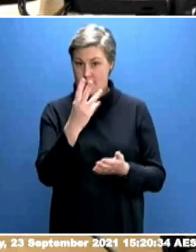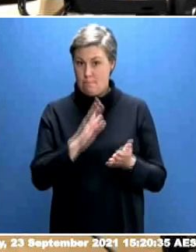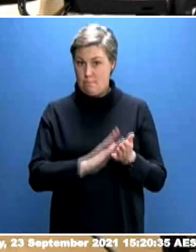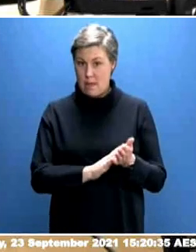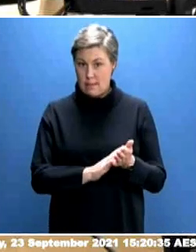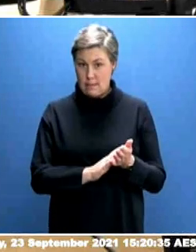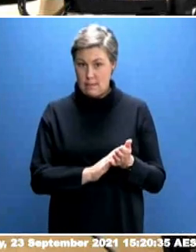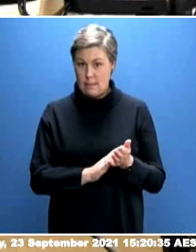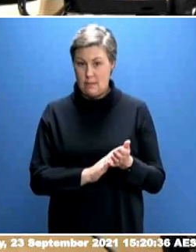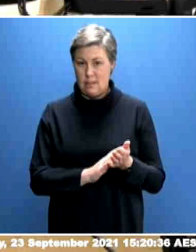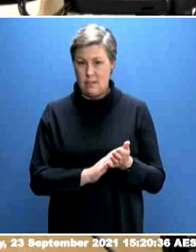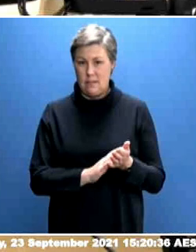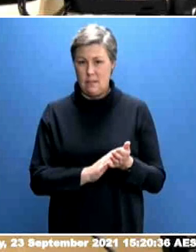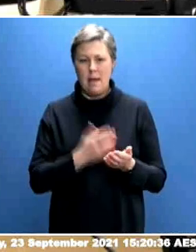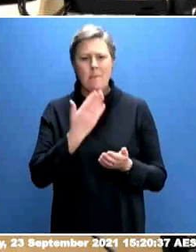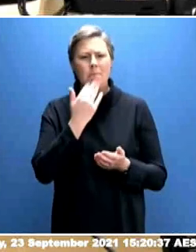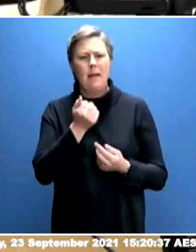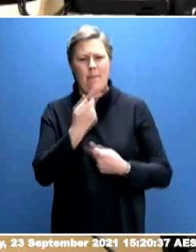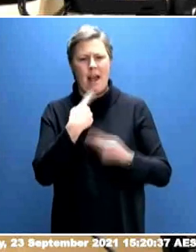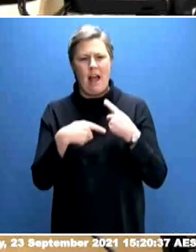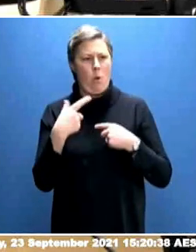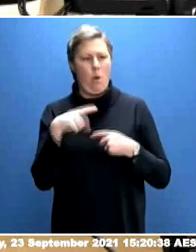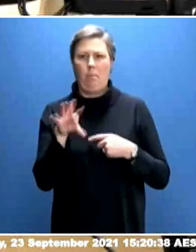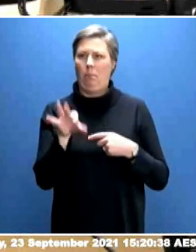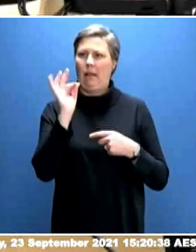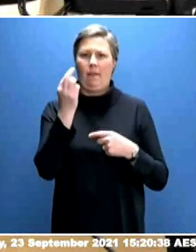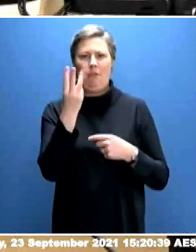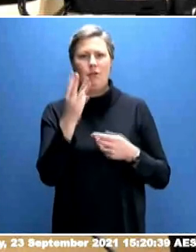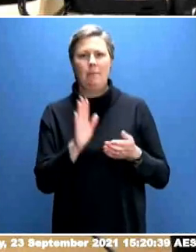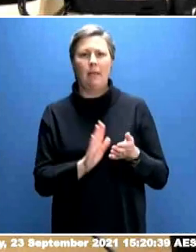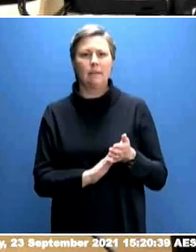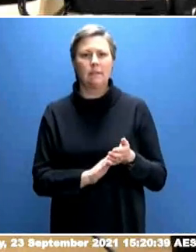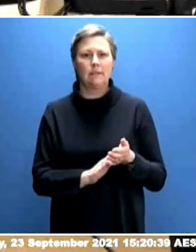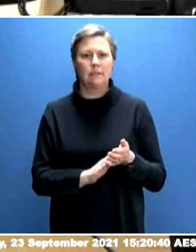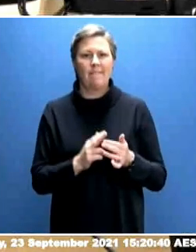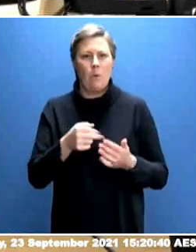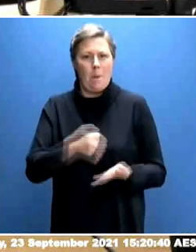to help us with why three months was identified as being the minimum period?